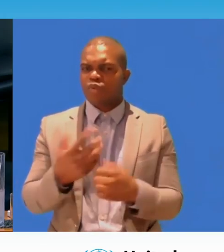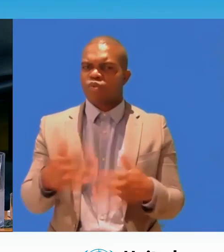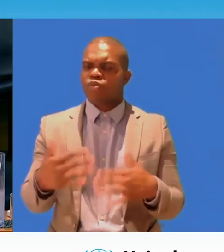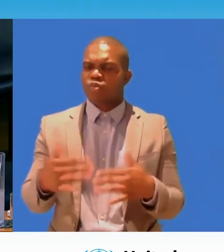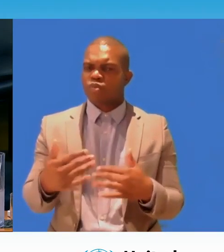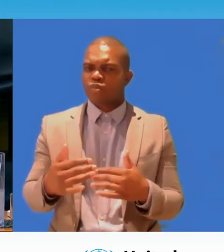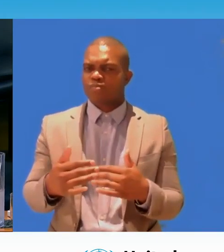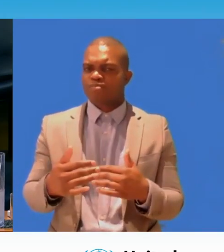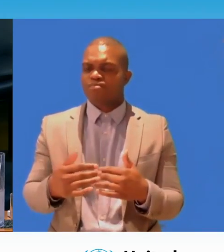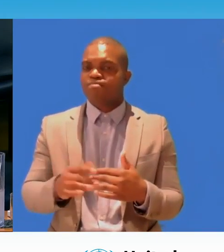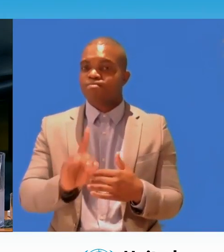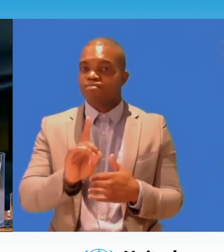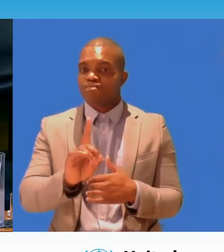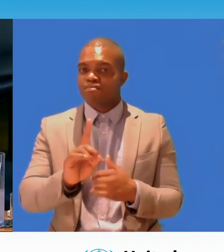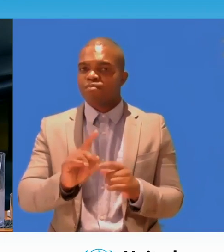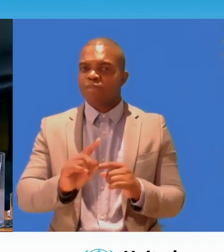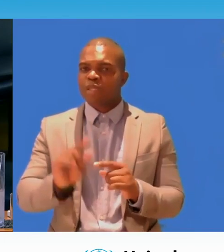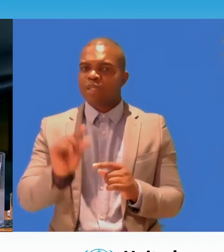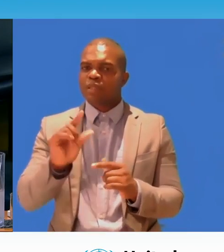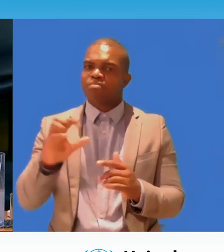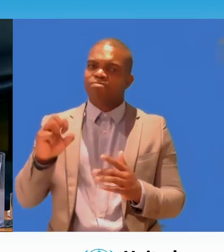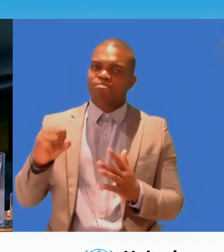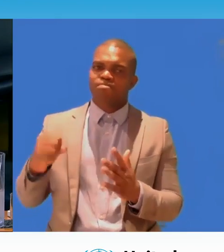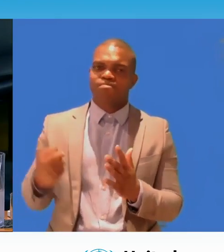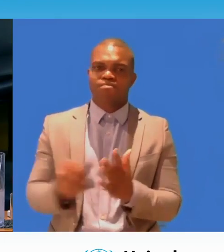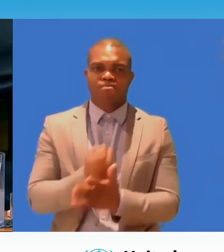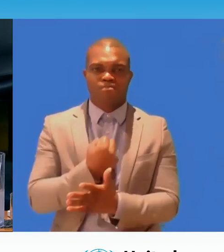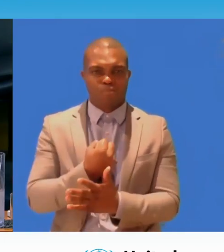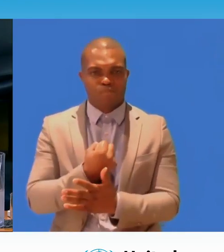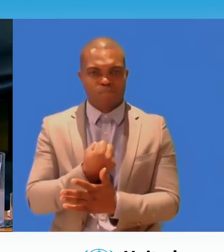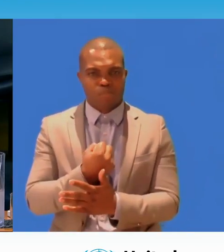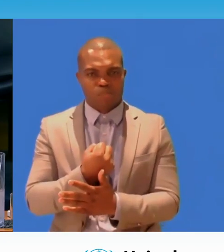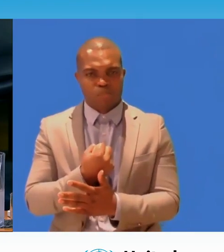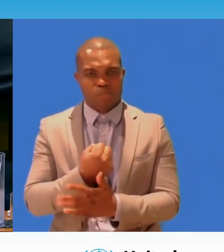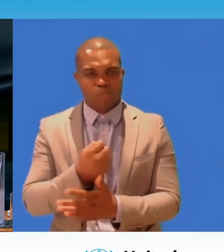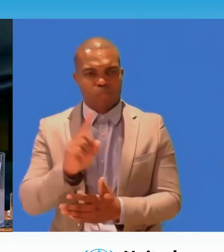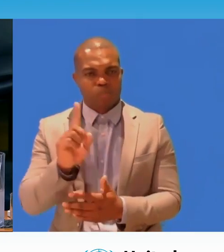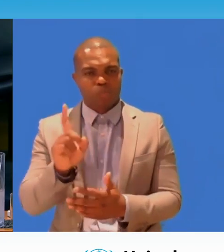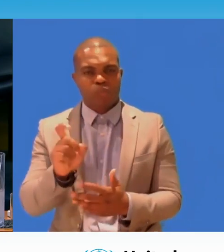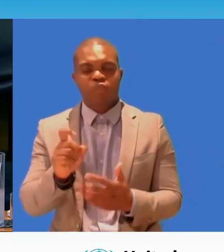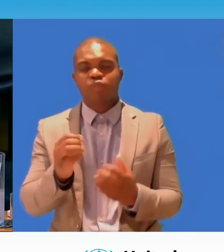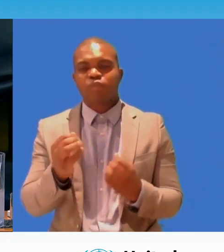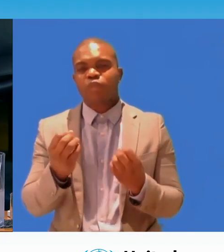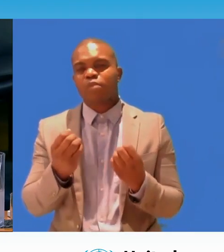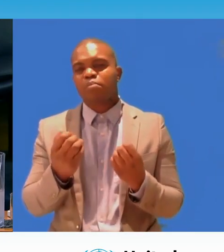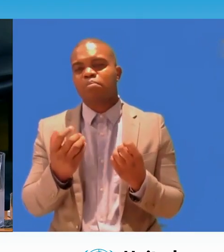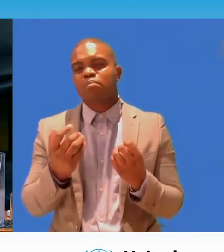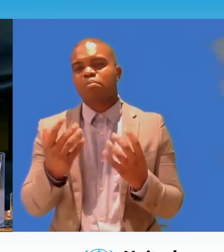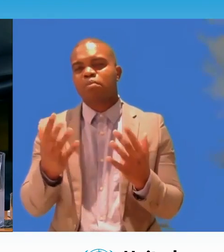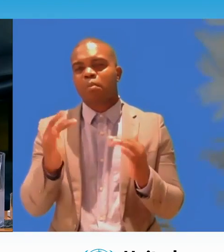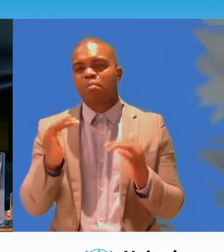now thousands and millions of persons with disabilities are still striving to access